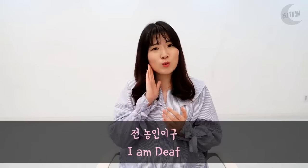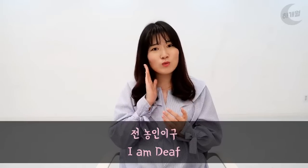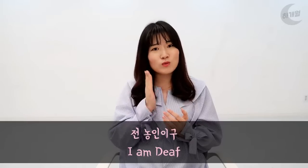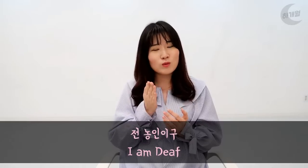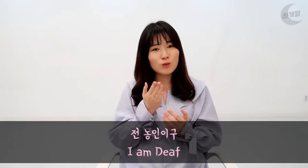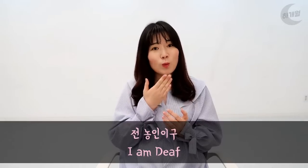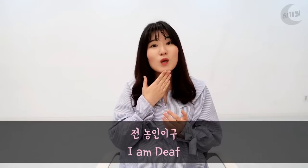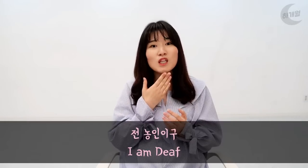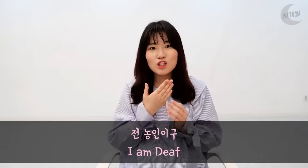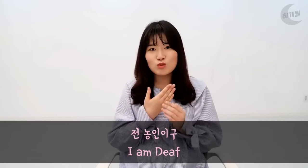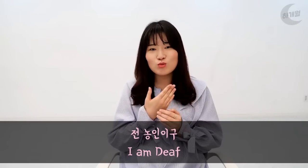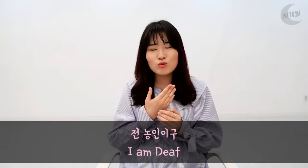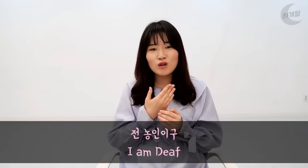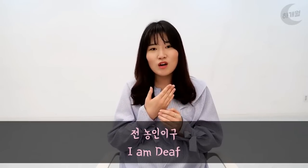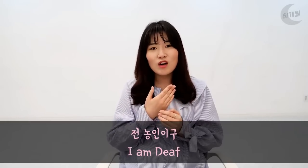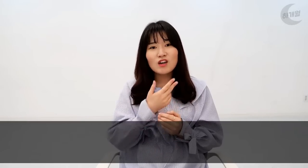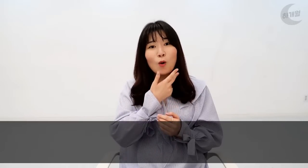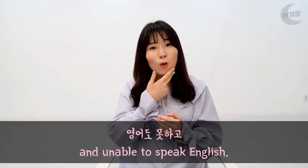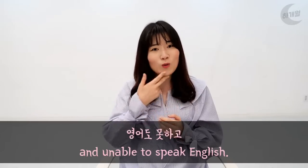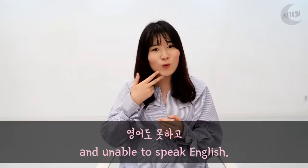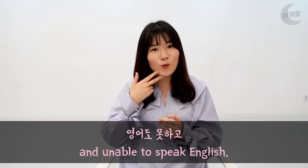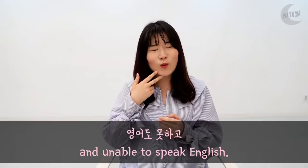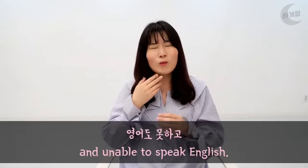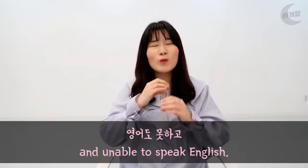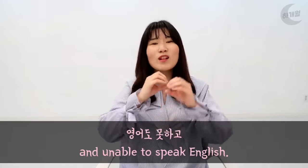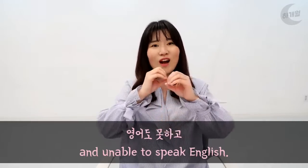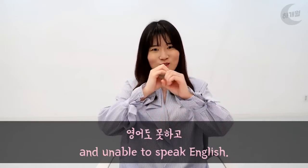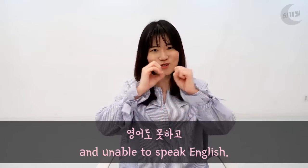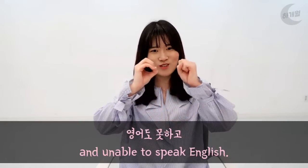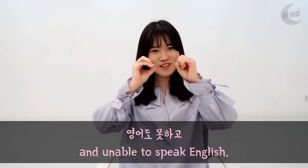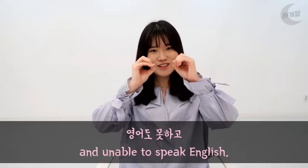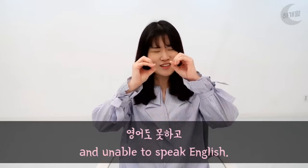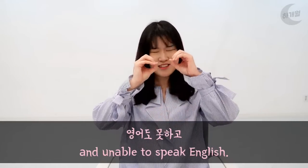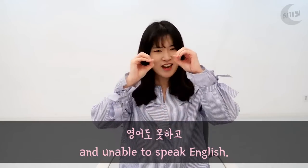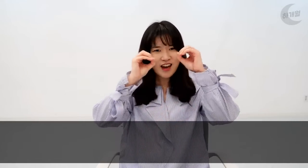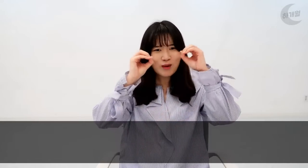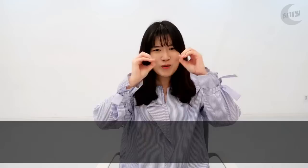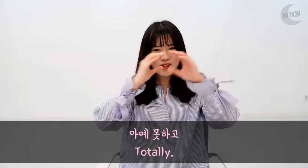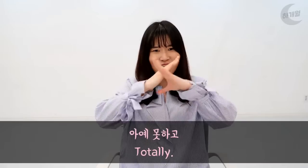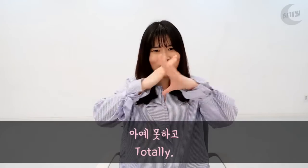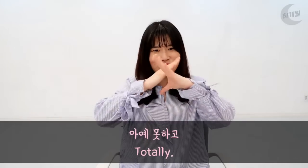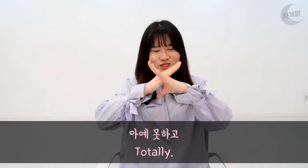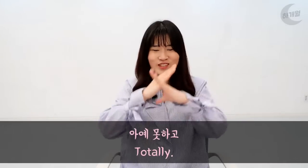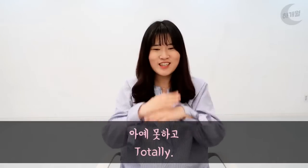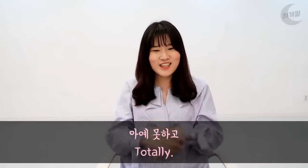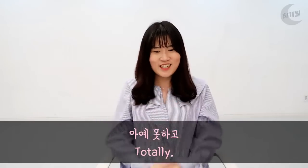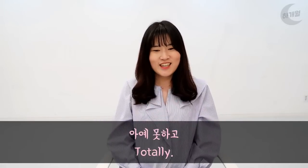I am Deaf and unable to speak English. Totally.